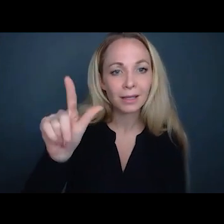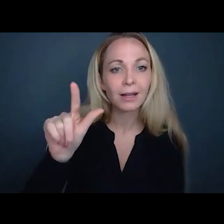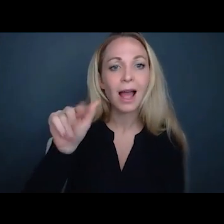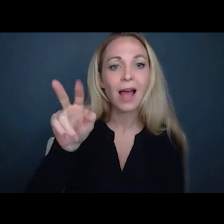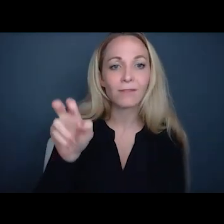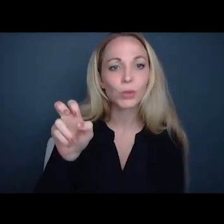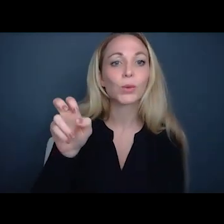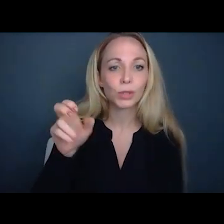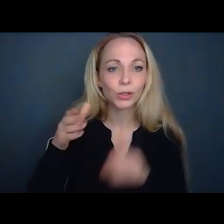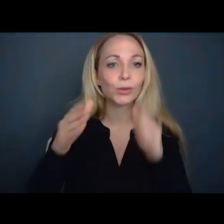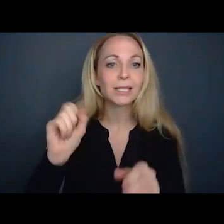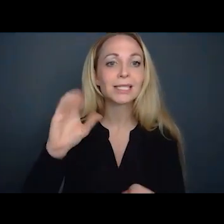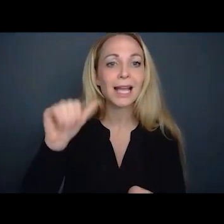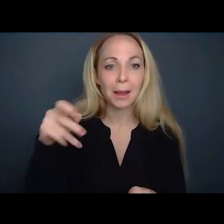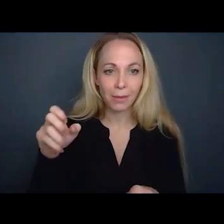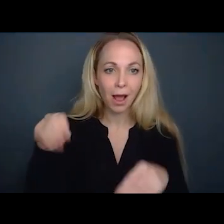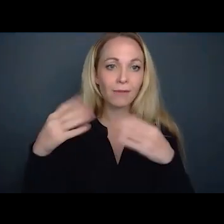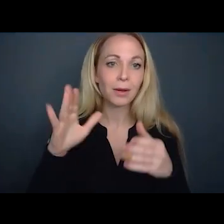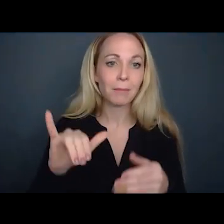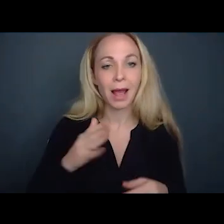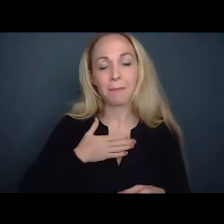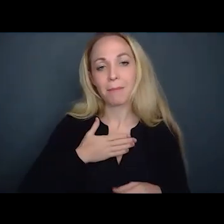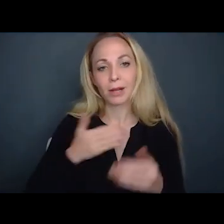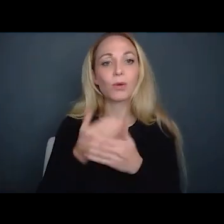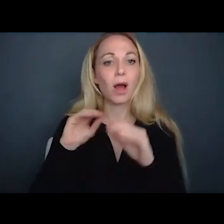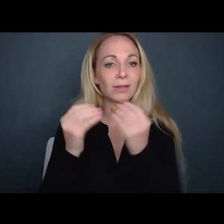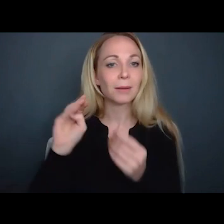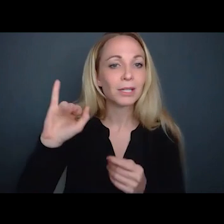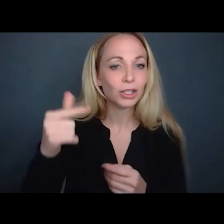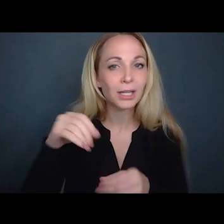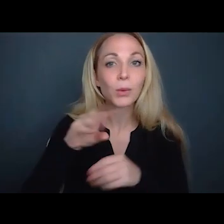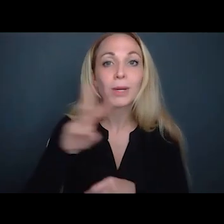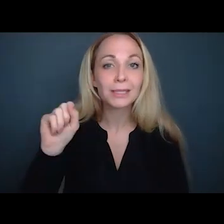by my new office, MIG. And this is in West Sacramento.